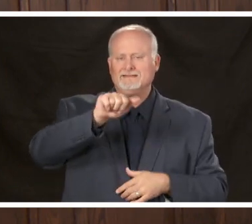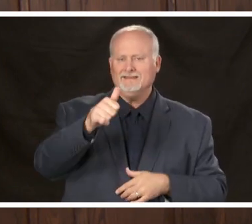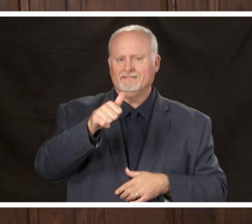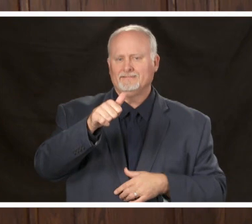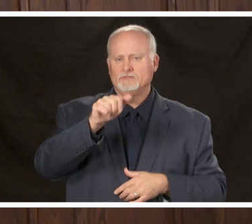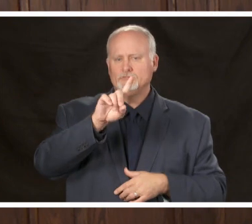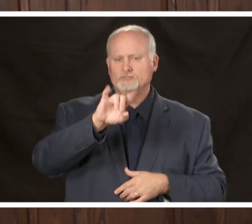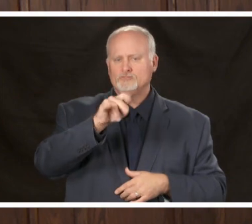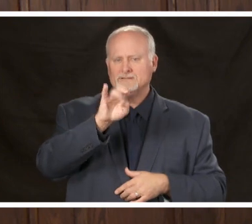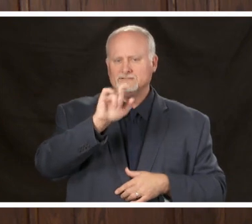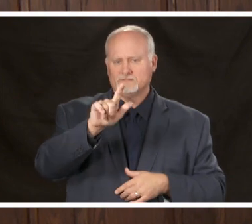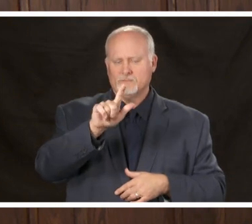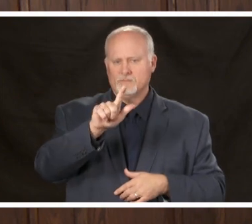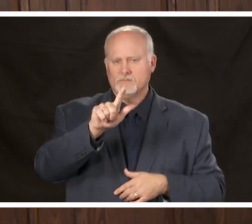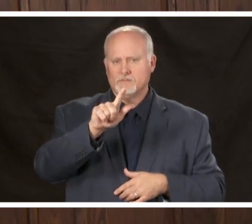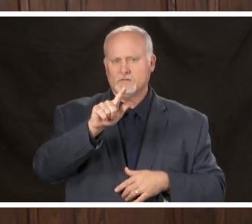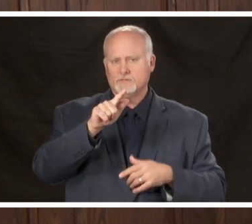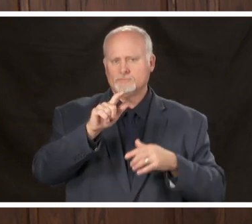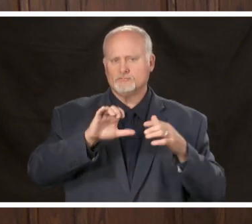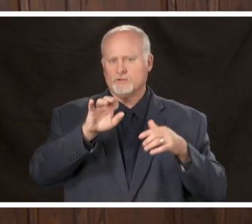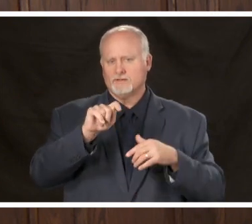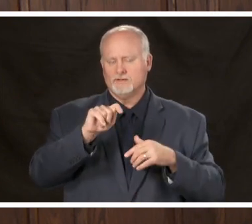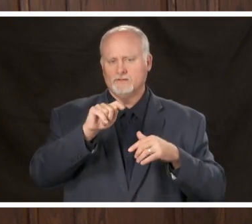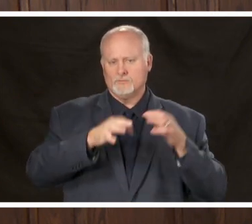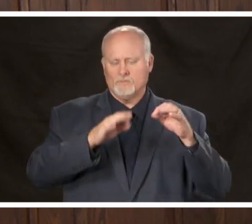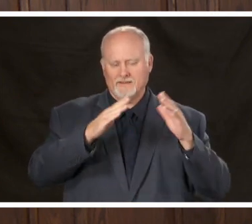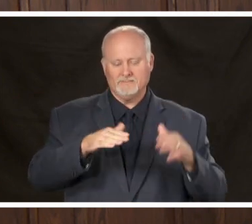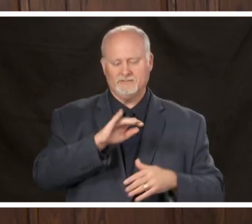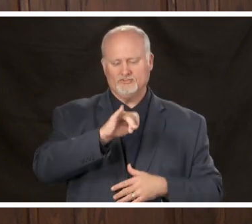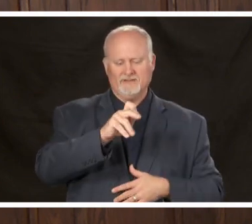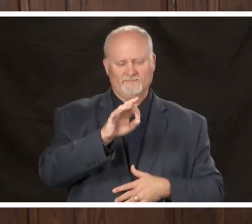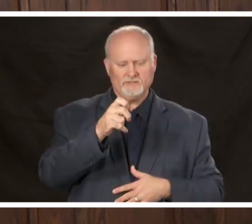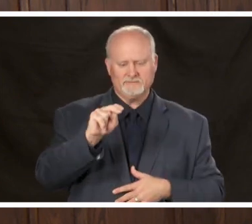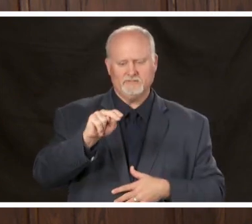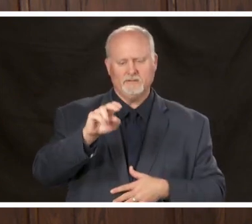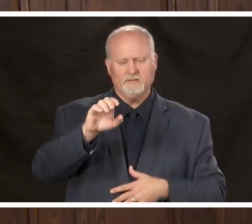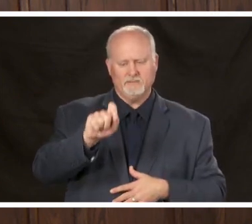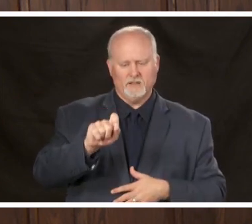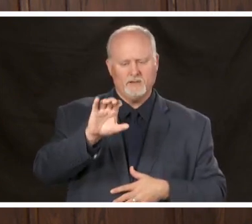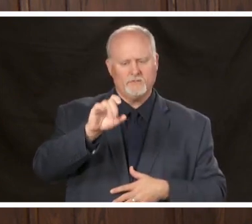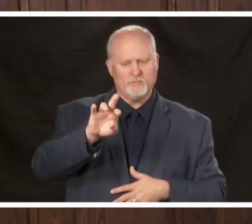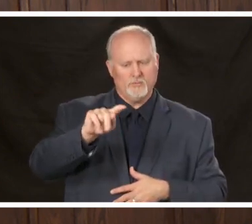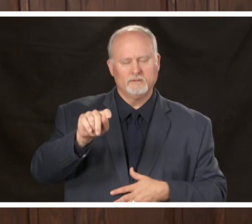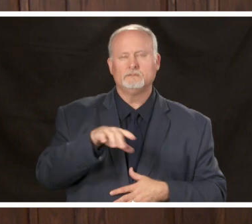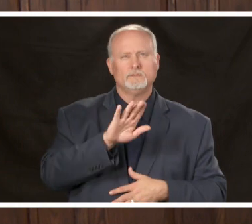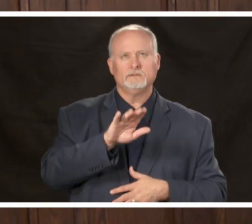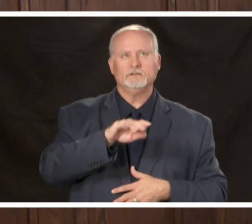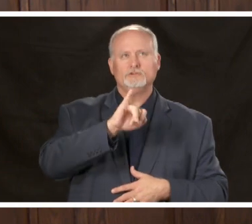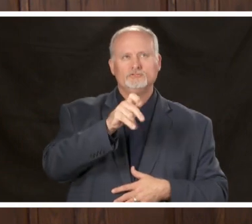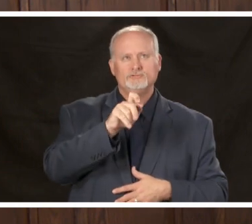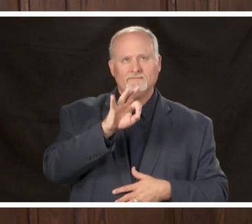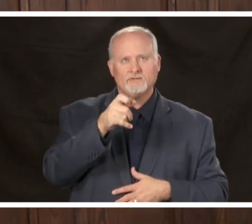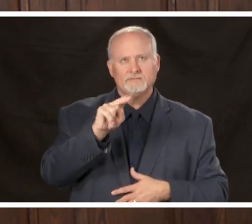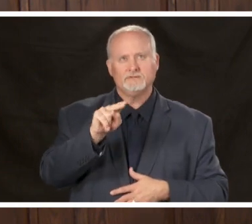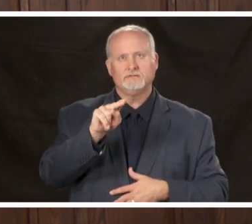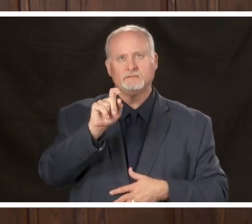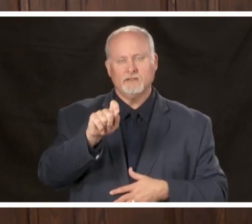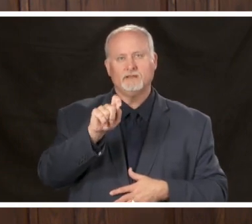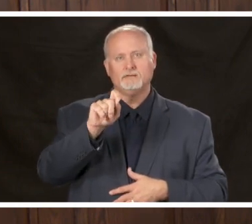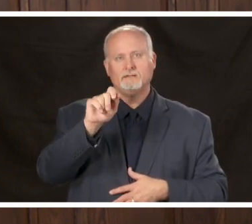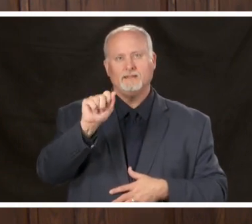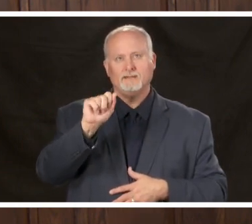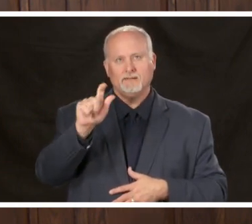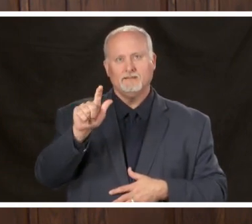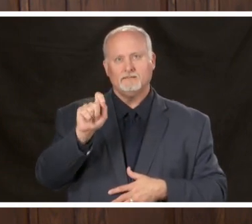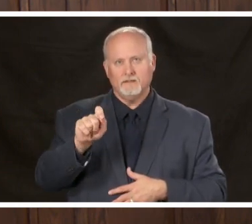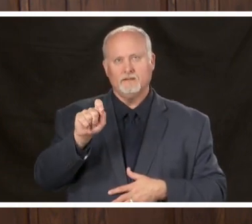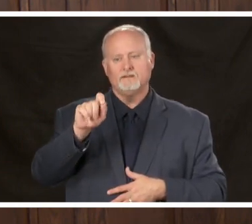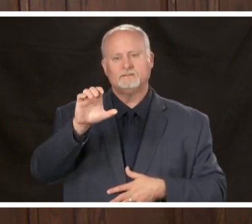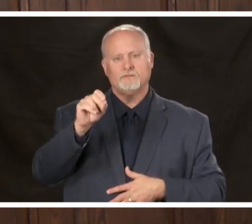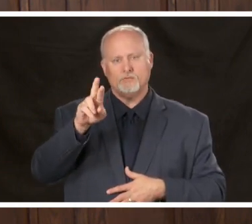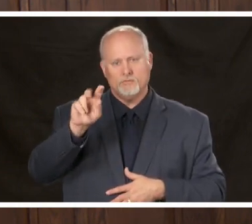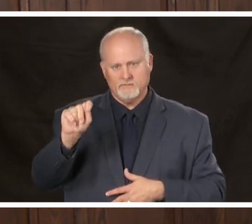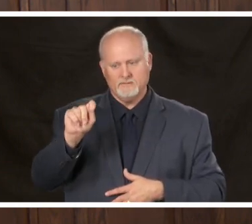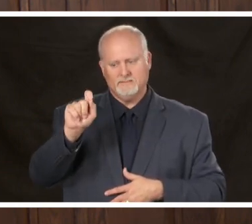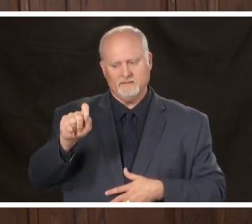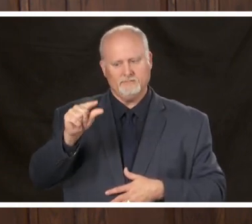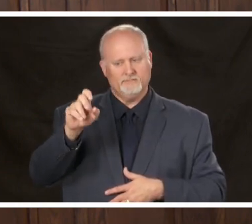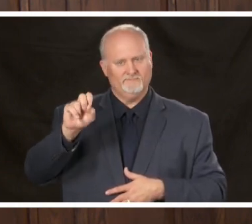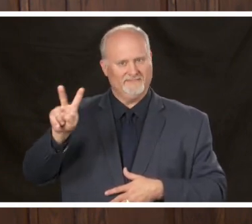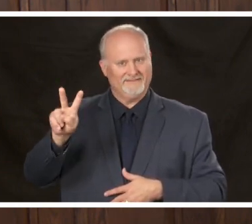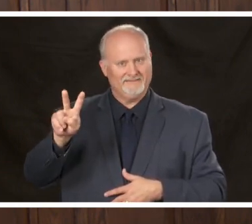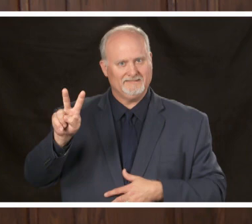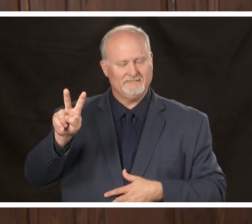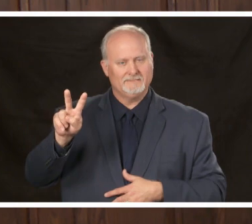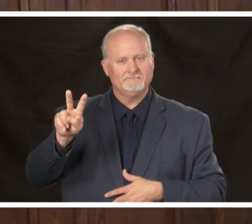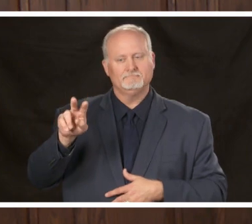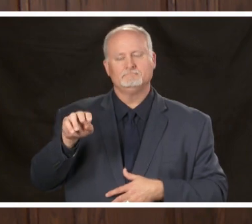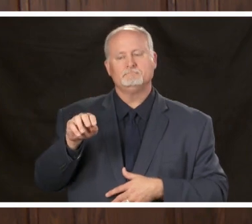Jefferson dot court dot Jefferson dot al a dot court gov at that website it will